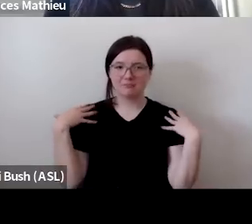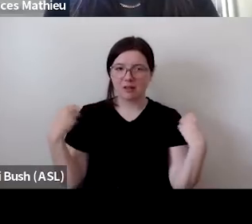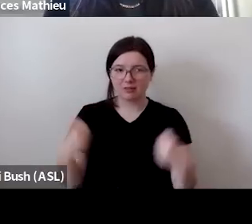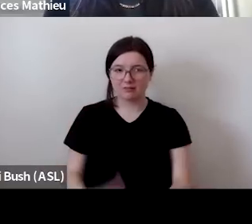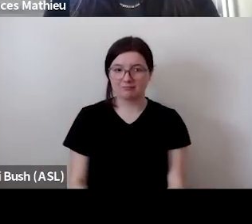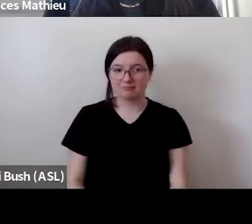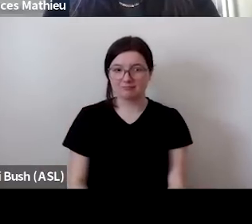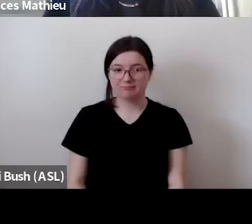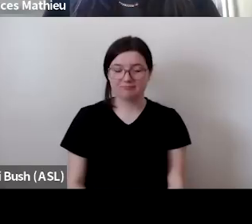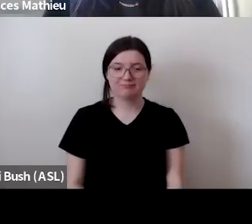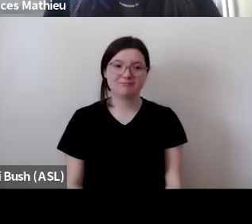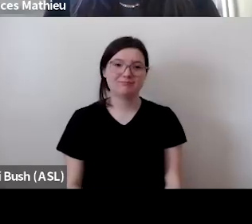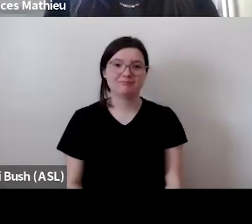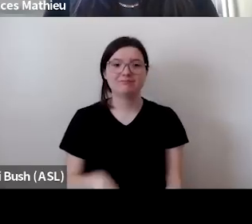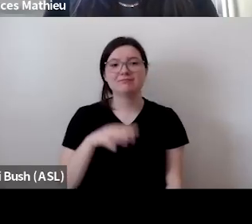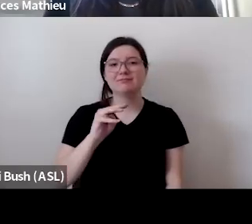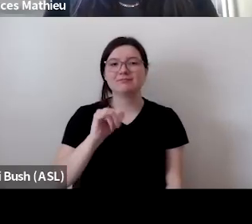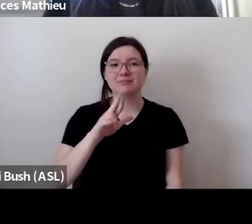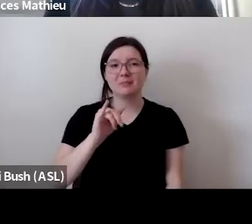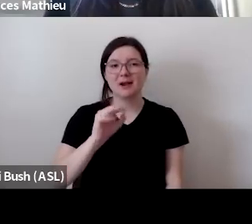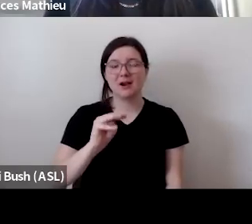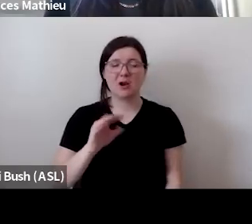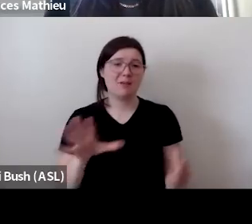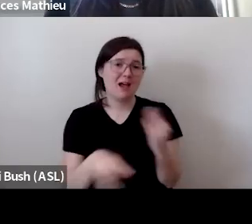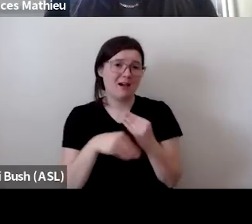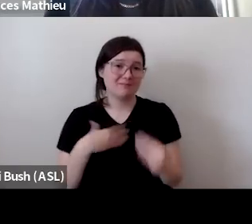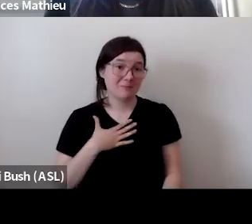And I'll just add, anecdotally, in my experience,